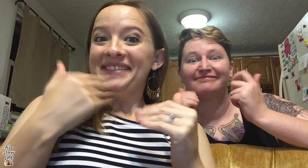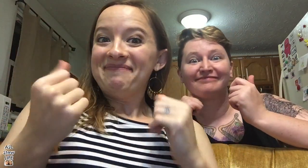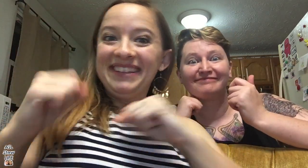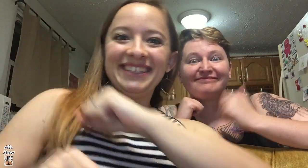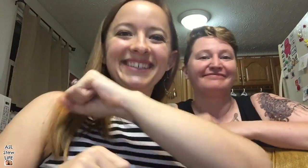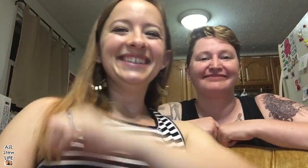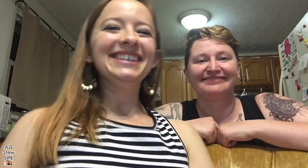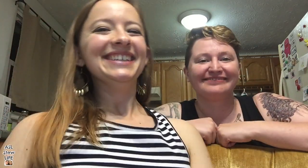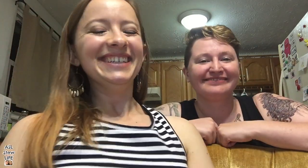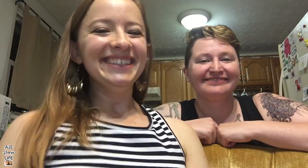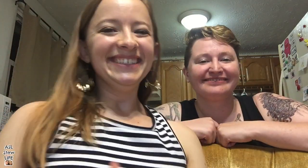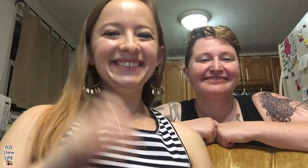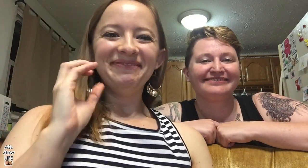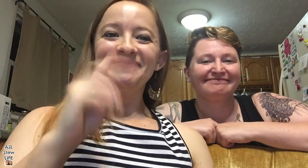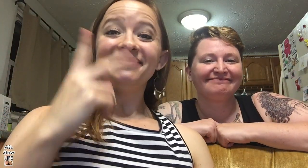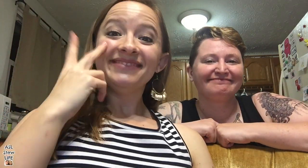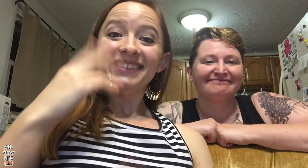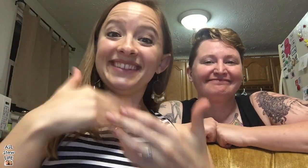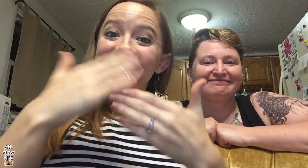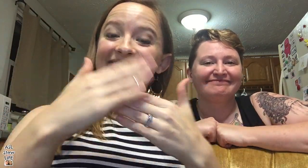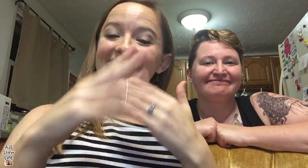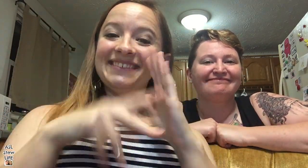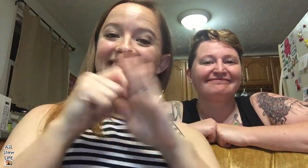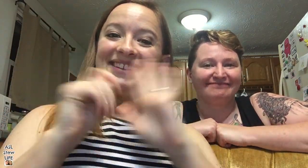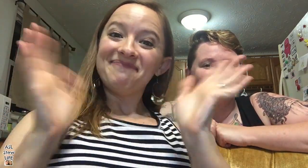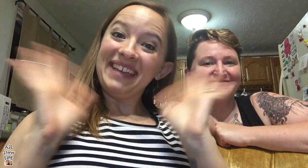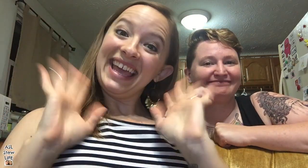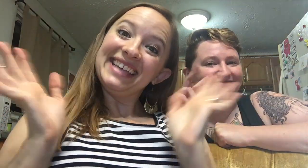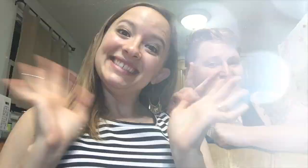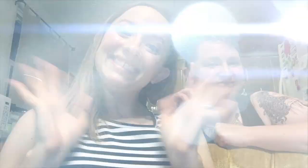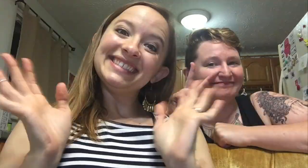subscribe! The more the better. Alright see you in the next video. Bye!